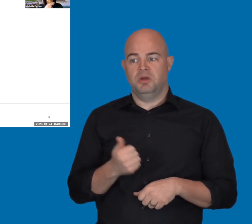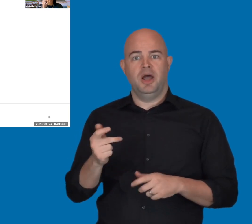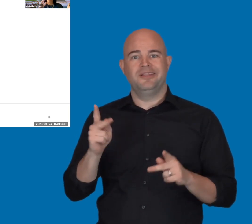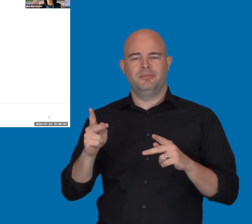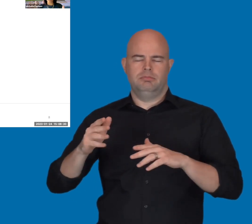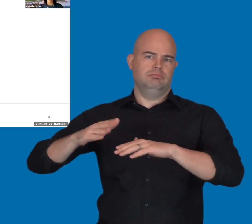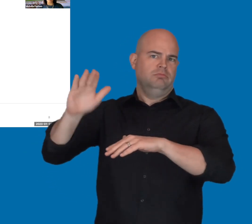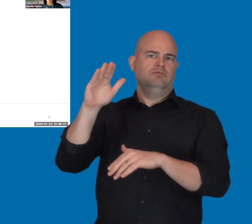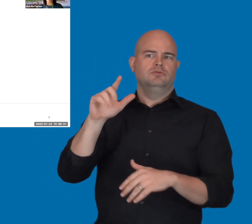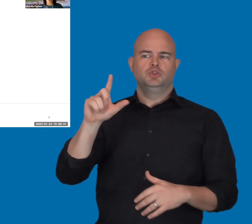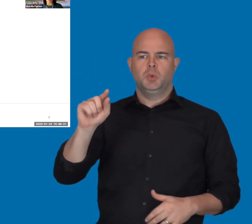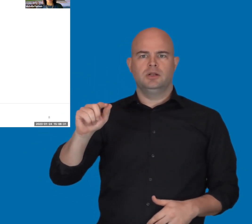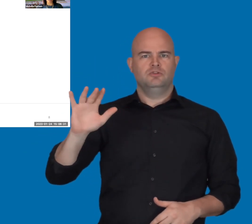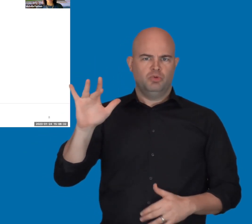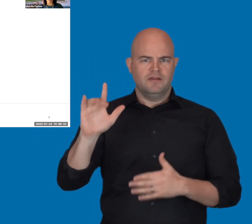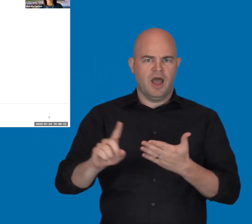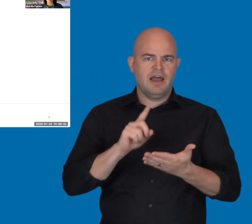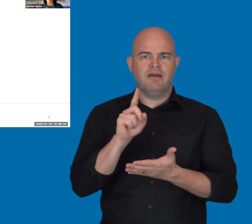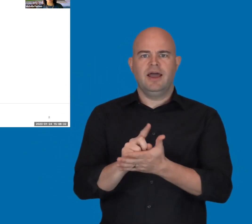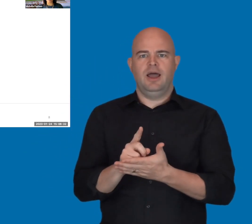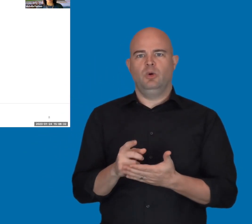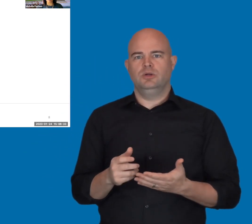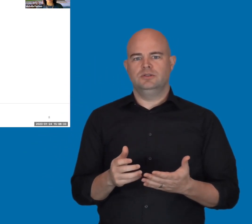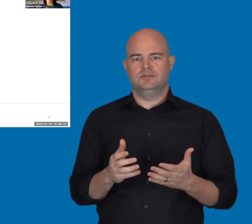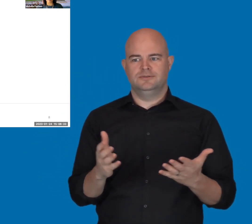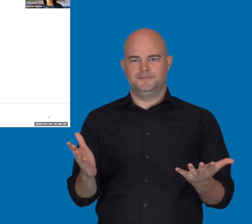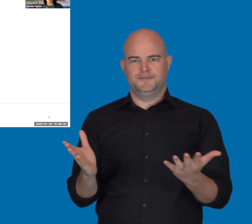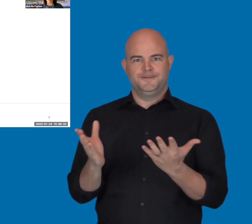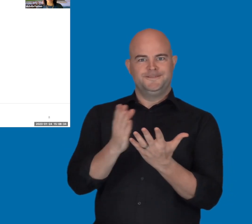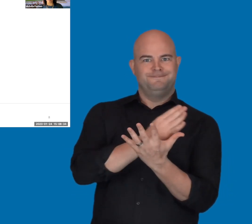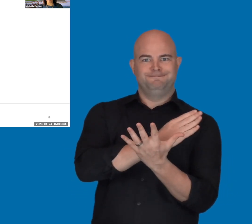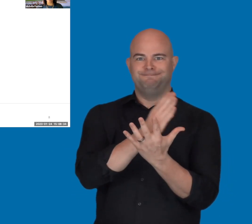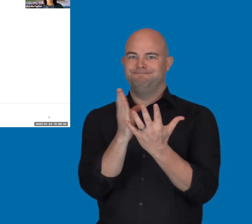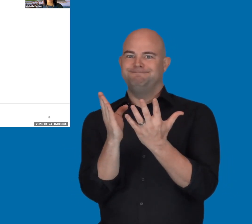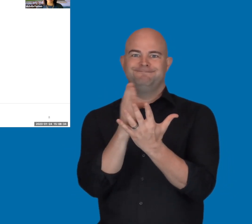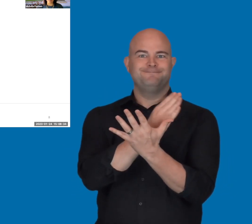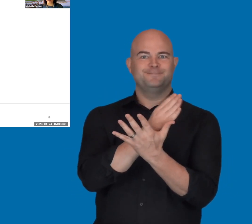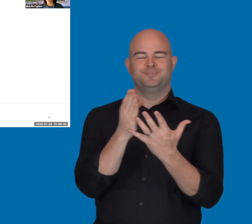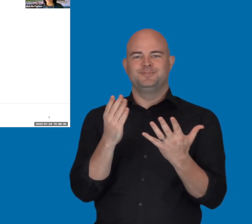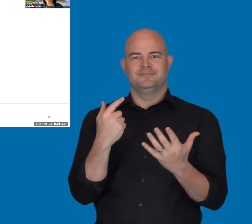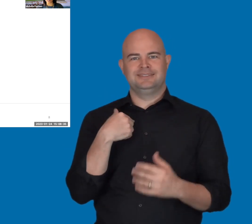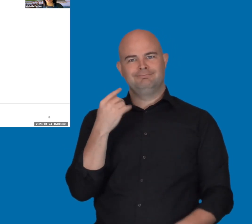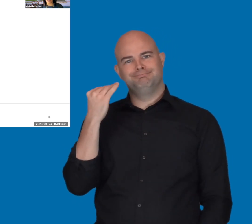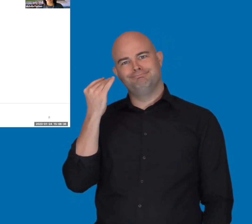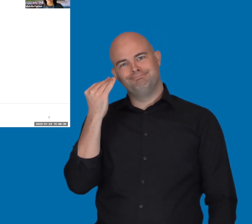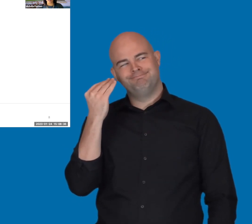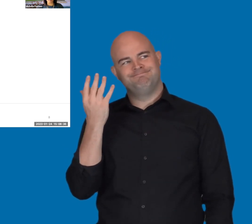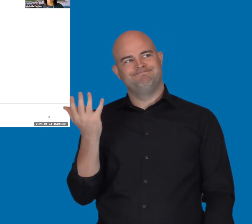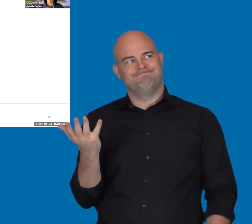that people are participating and learning what we want them to learn, right? Or engaging in that material.